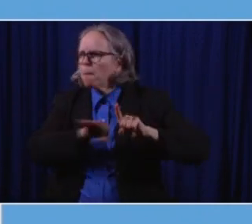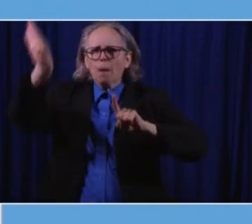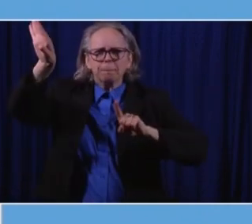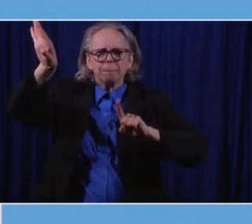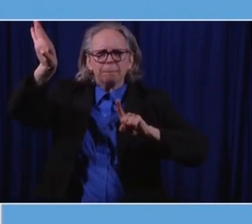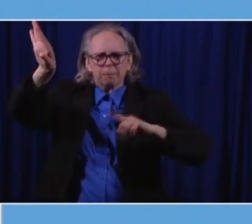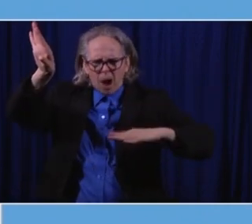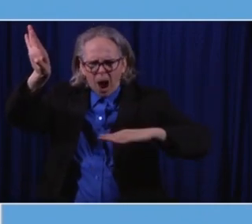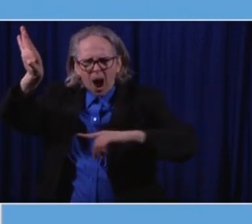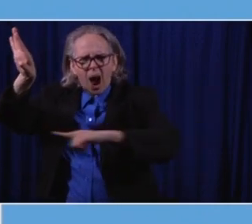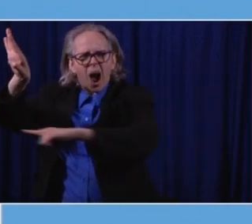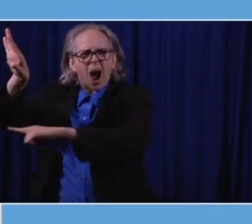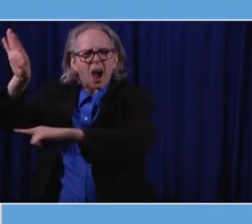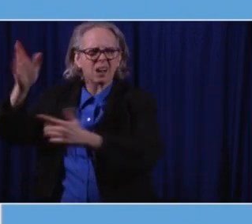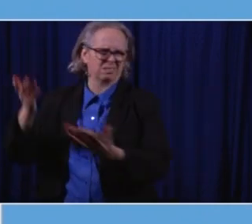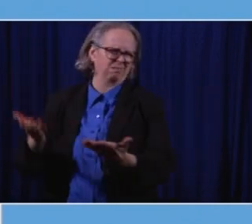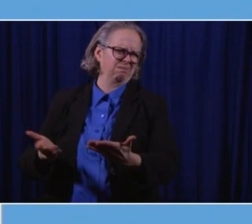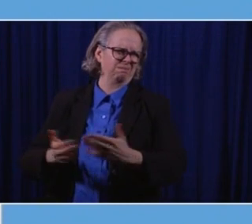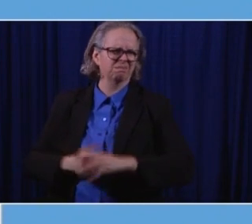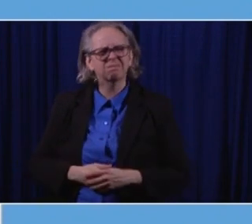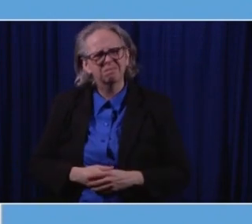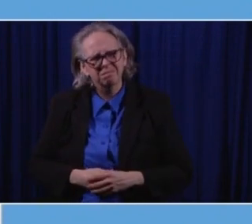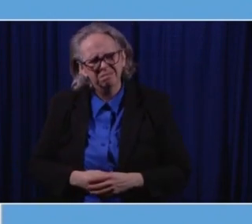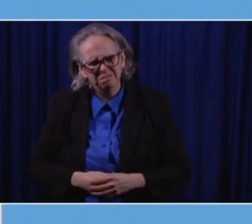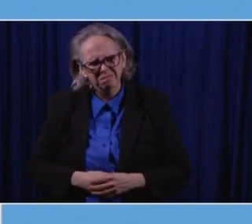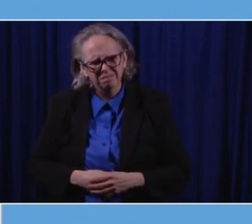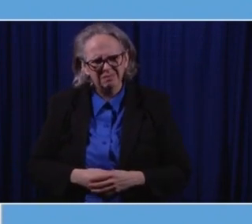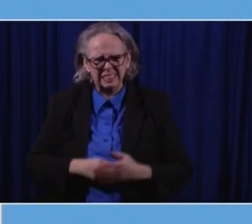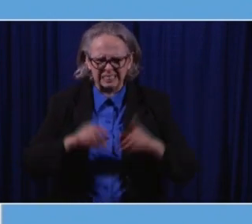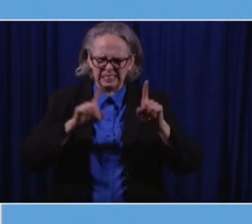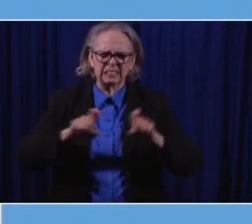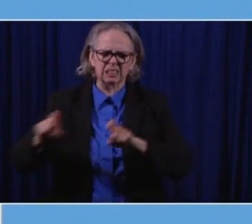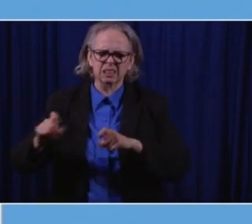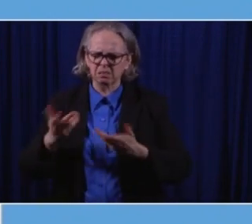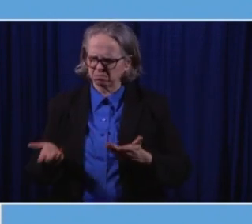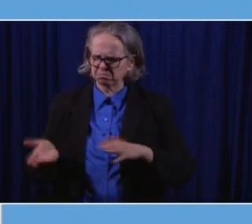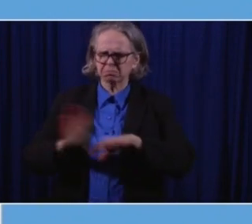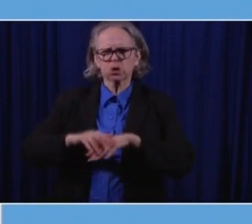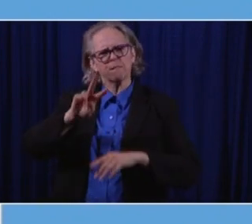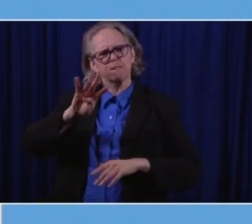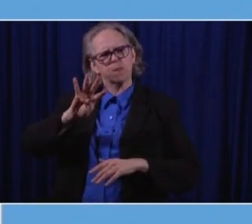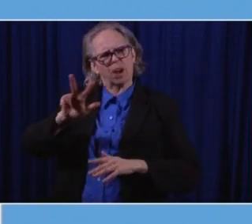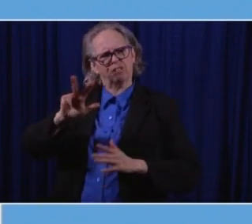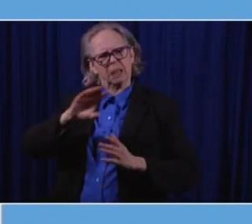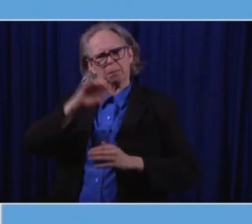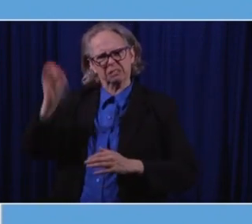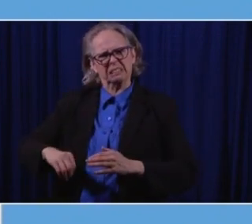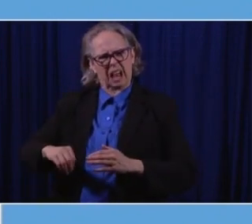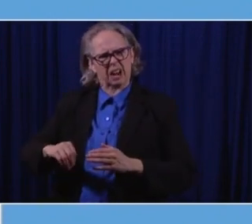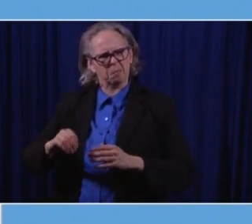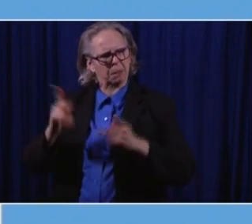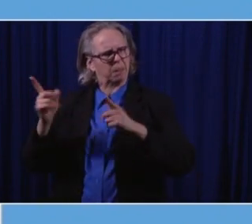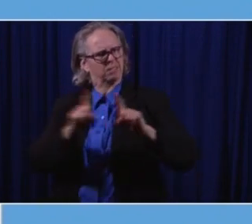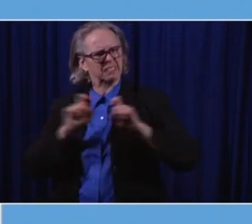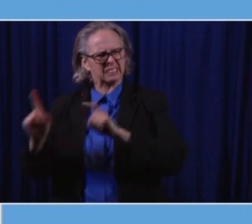been this is how much the increase in testing so we've got a we've gone up since